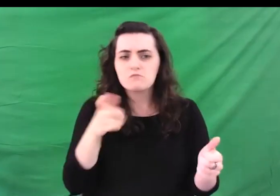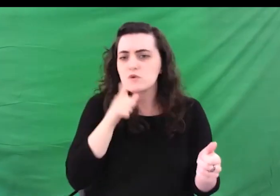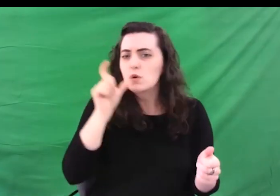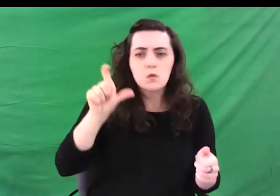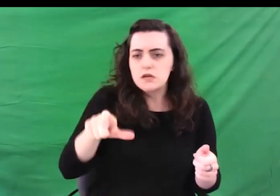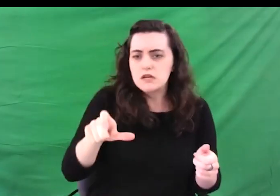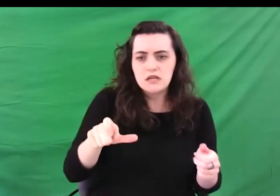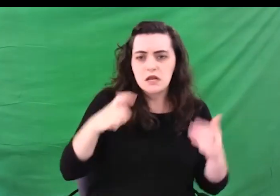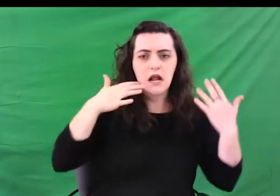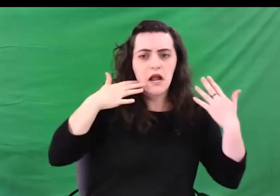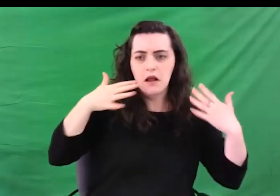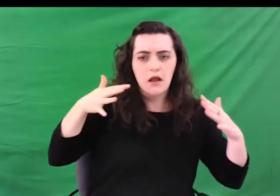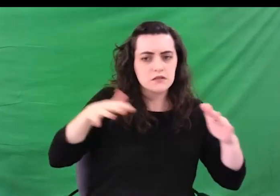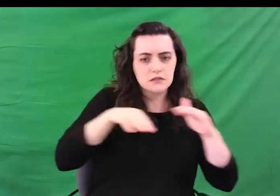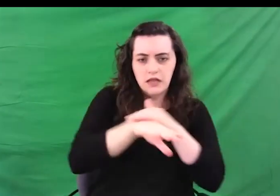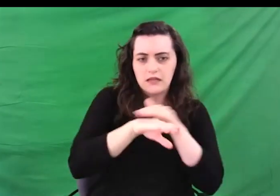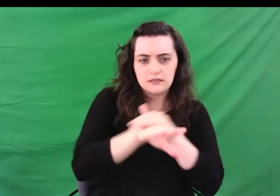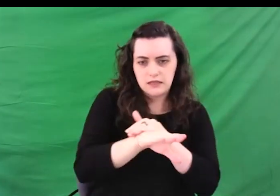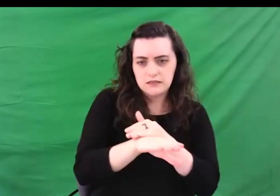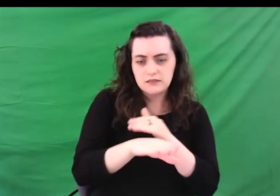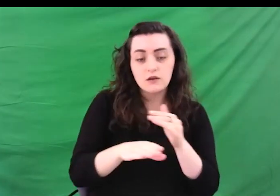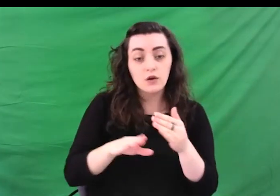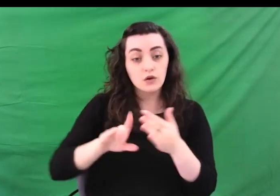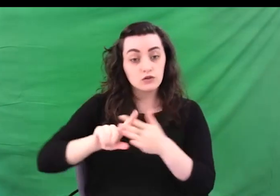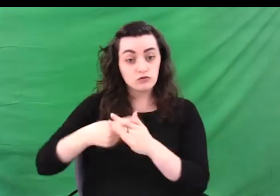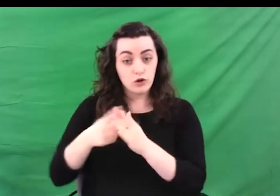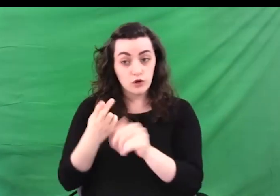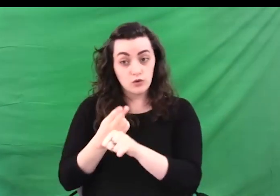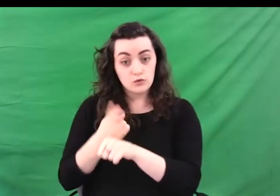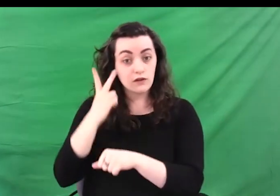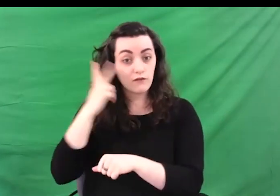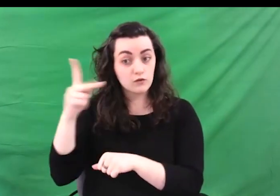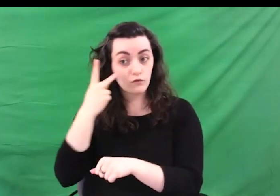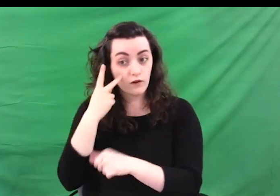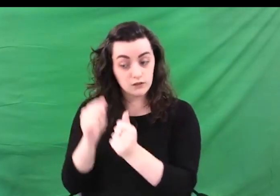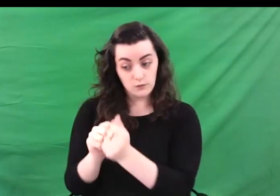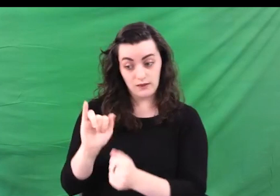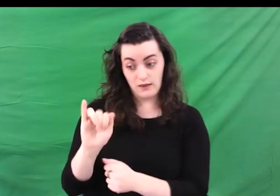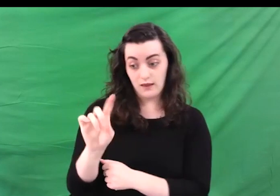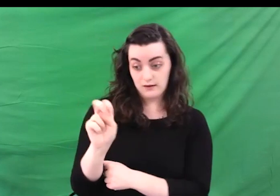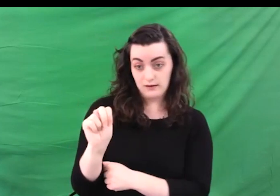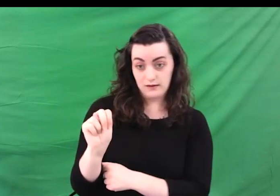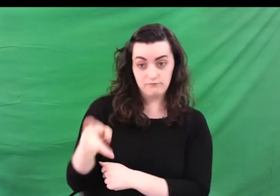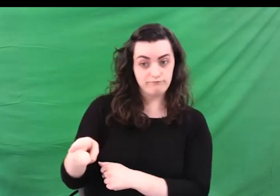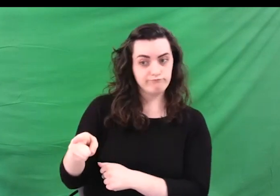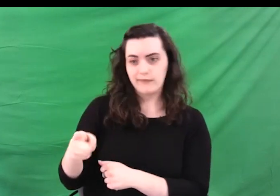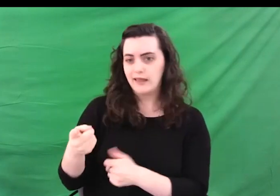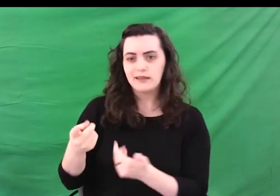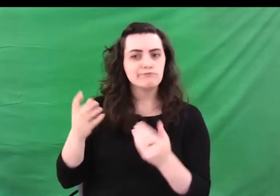When we first started using visual phonics with Aidan, for example, he did not have access to sound.